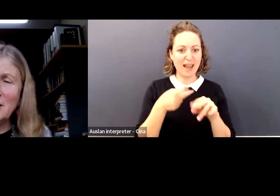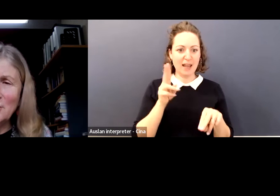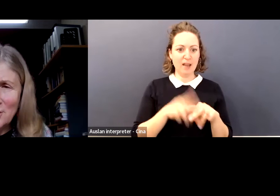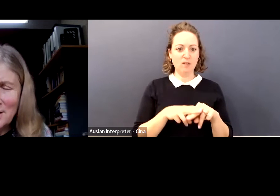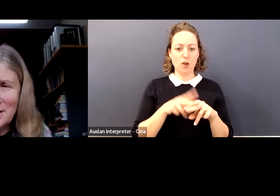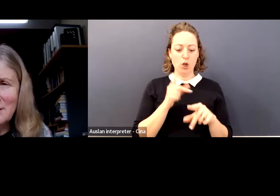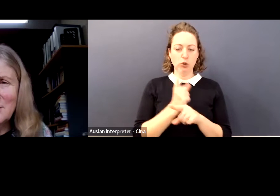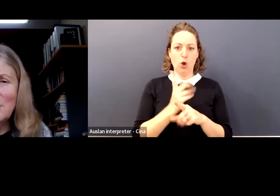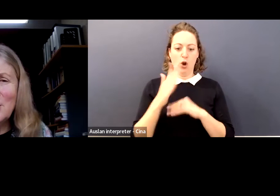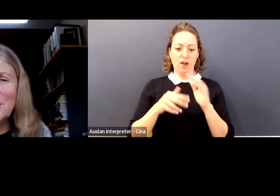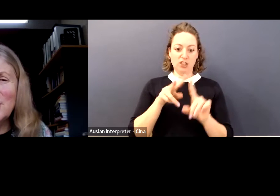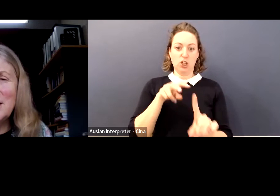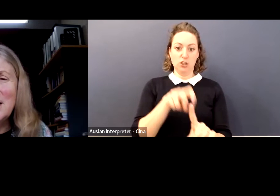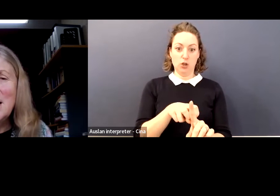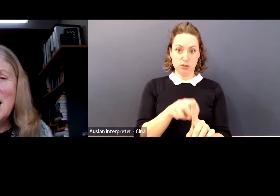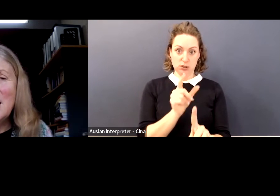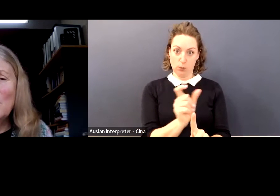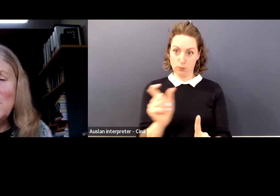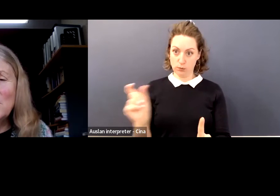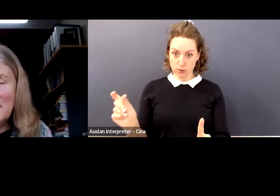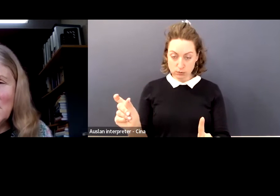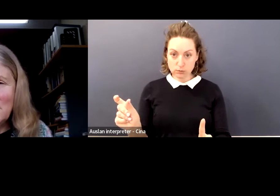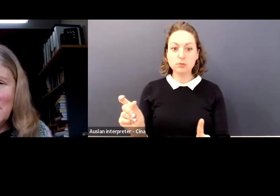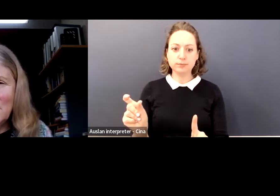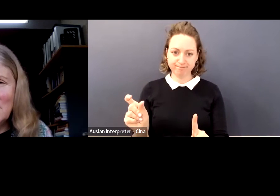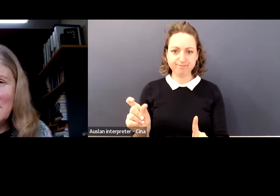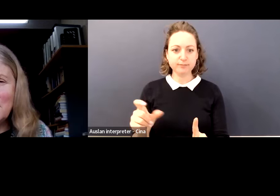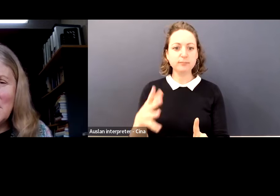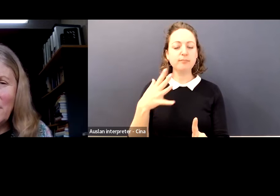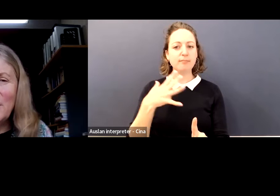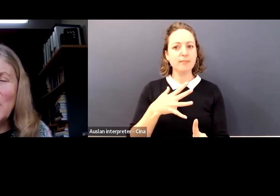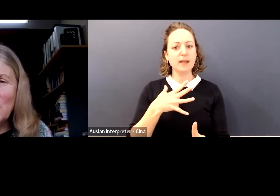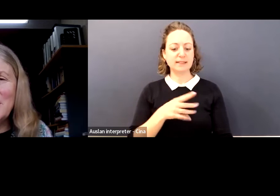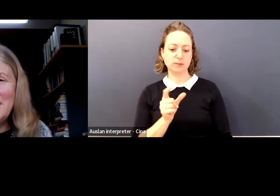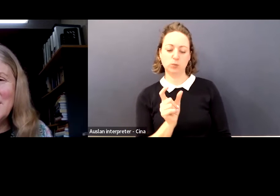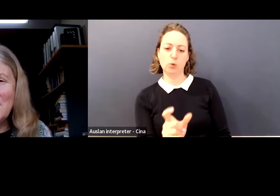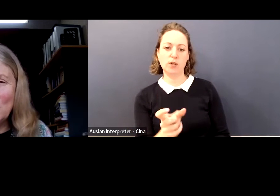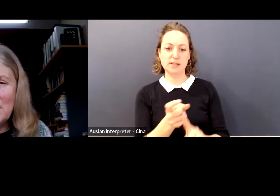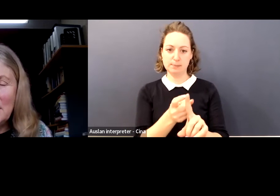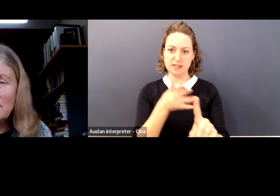diagnostic terminology, we do tend to use the term specific learning disorder